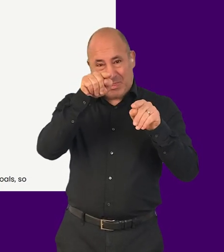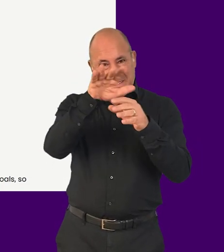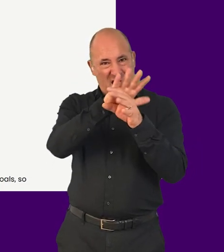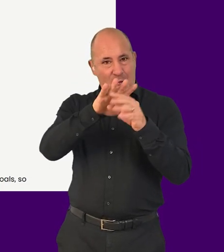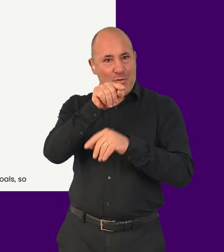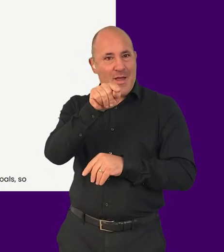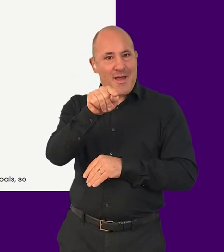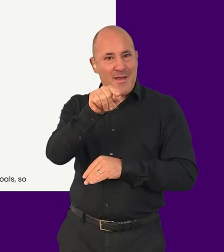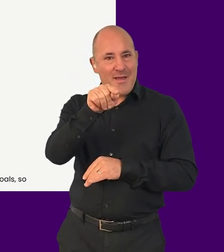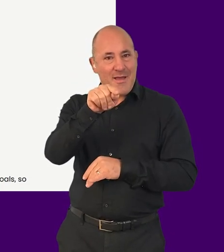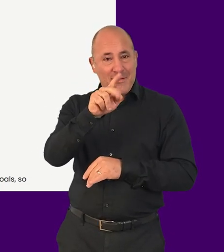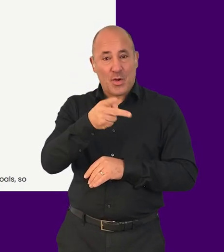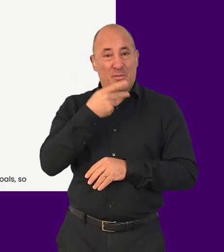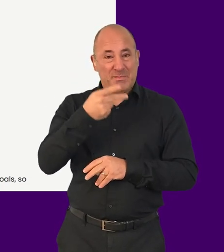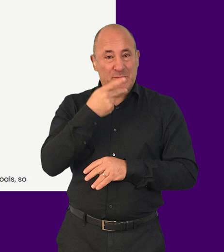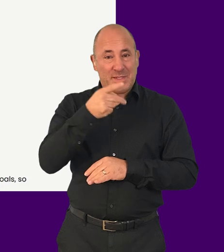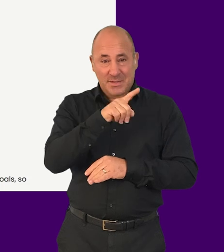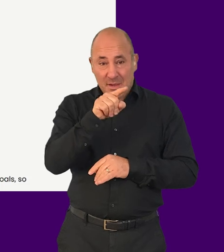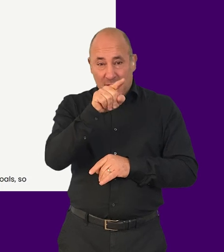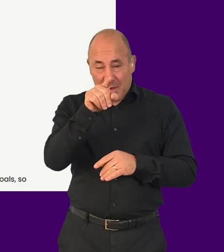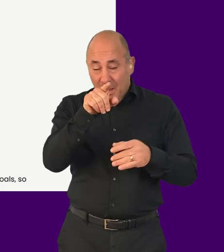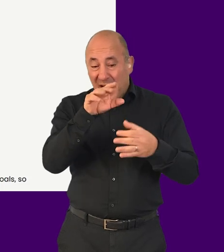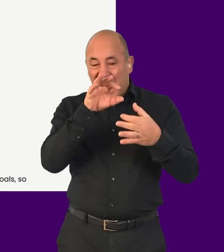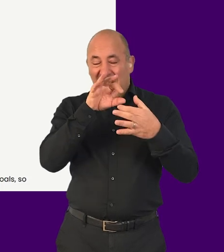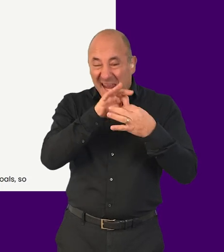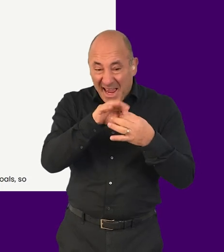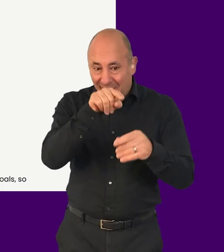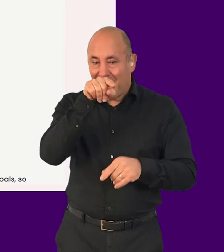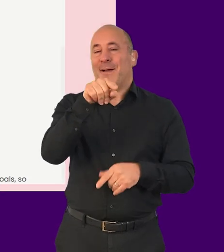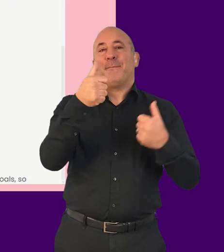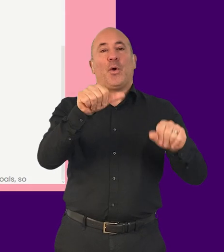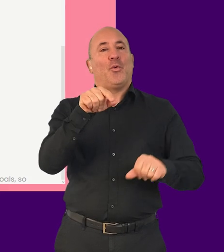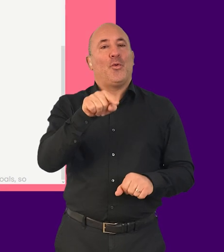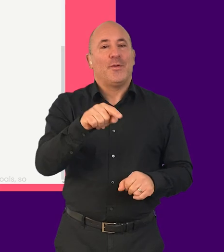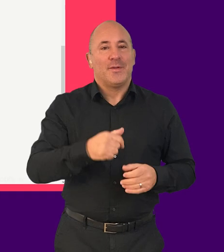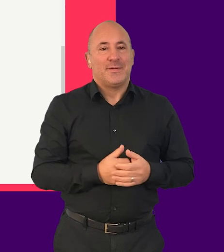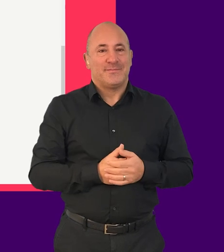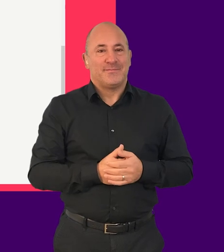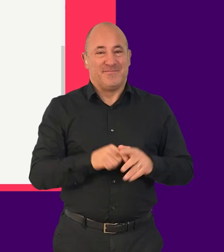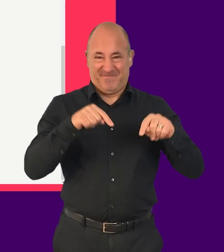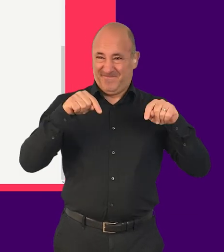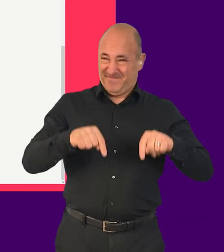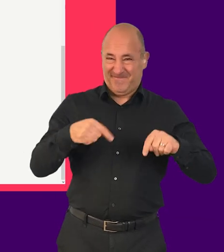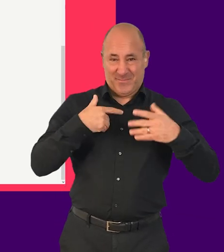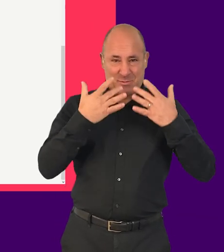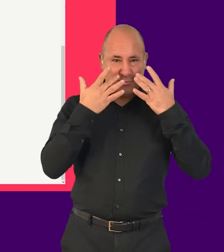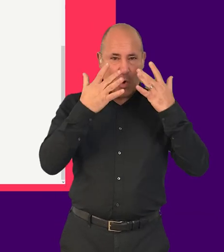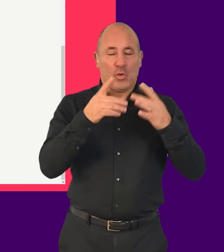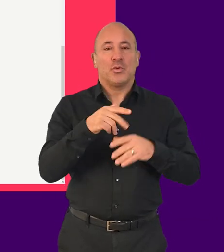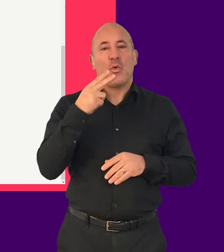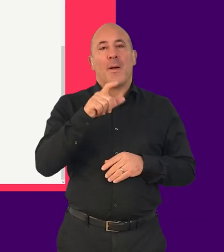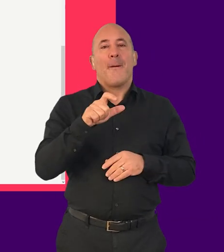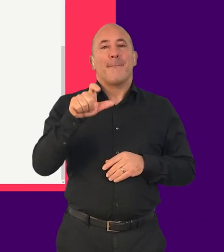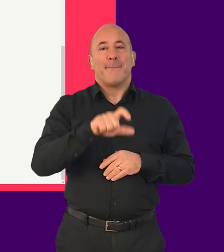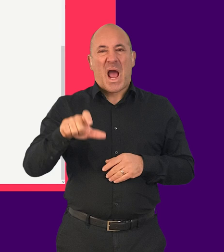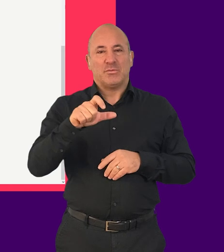This is repeated until the button or link you want is focused. In this recording, we're using MouseGrid to set focus